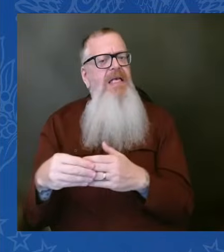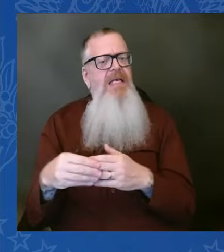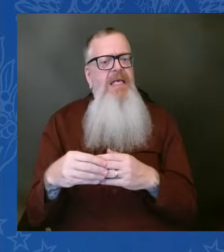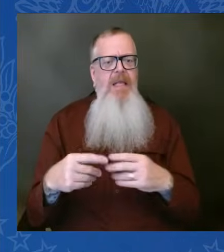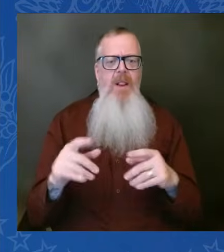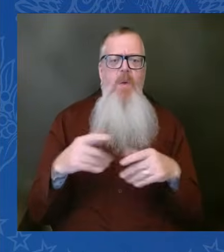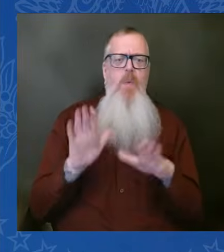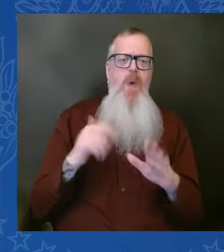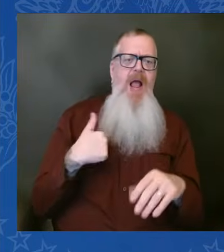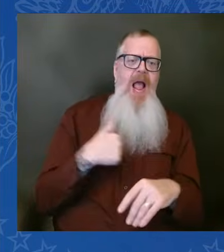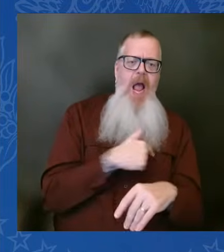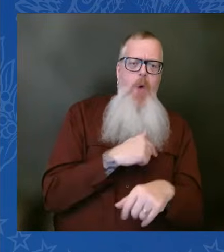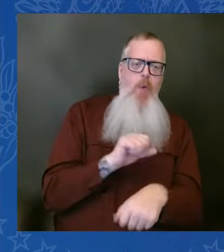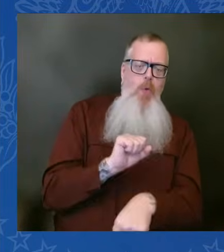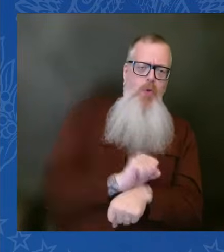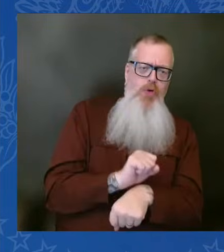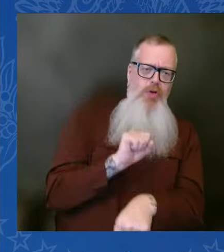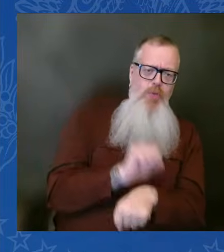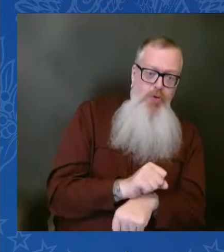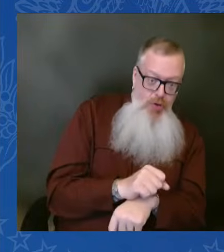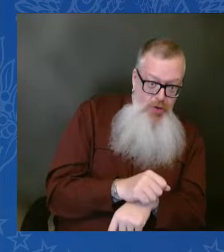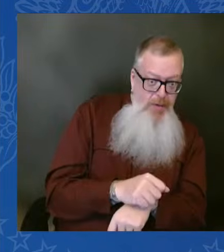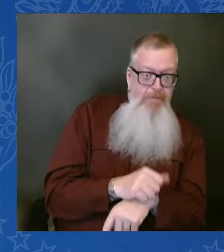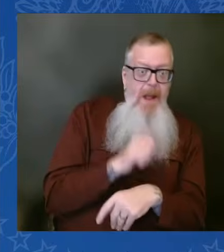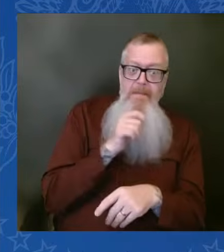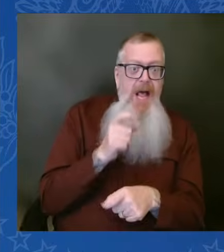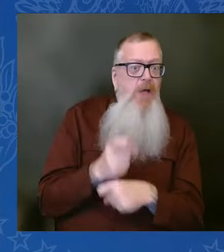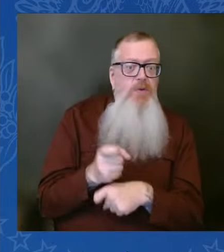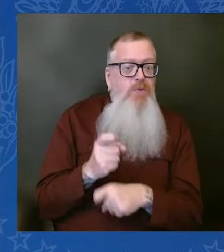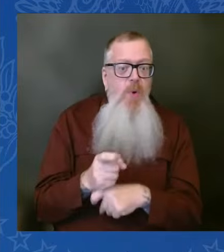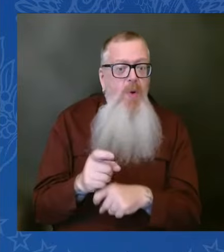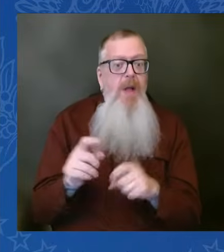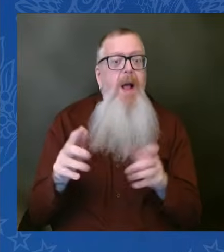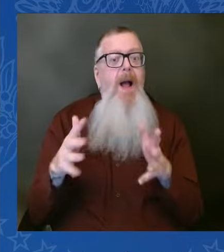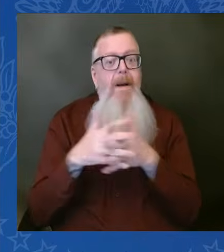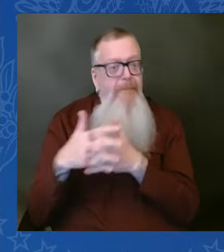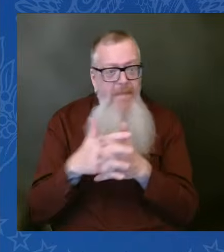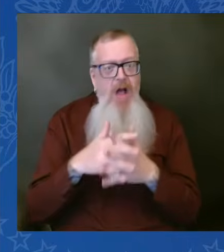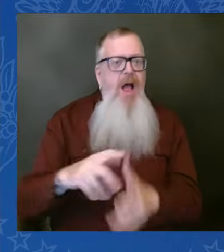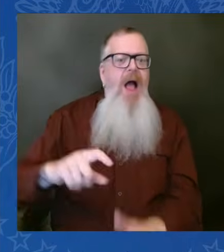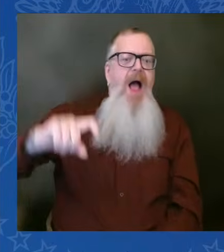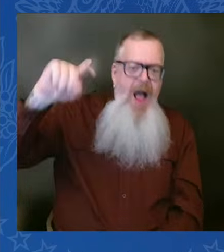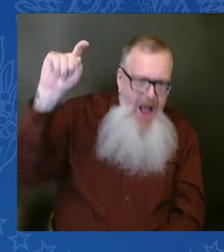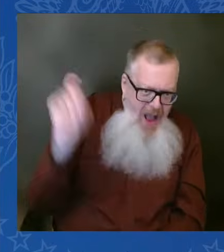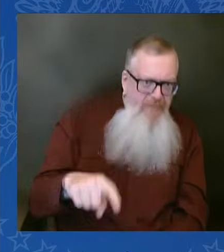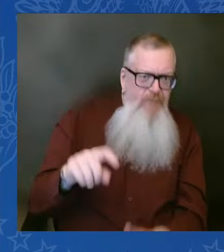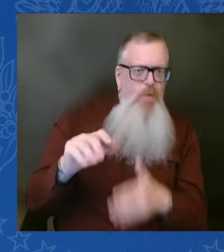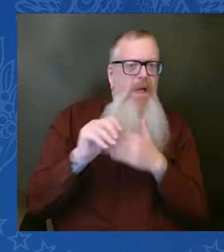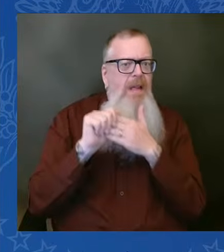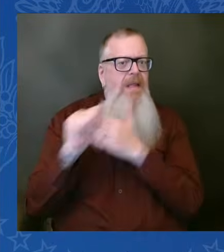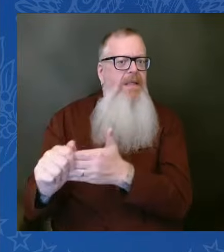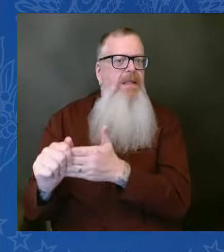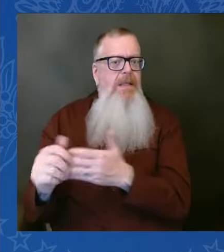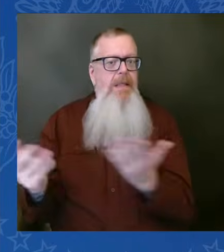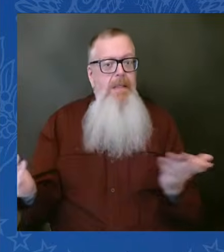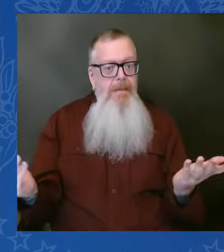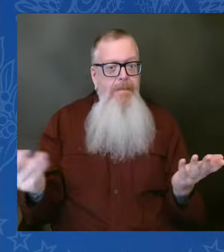If we do not lead the world, what nation leads the world? Who pulls Europe together?